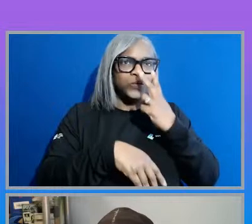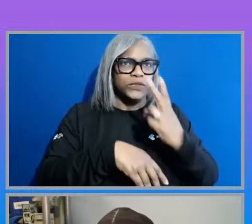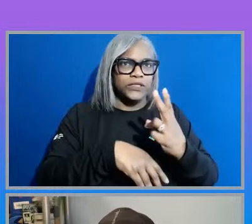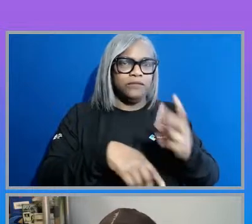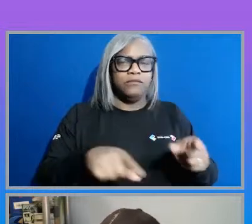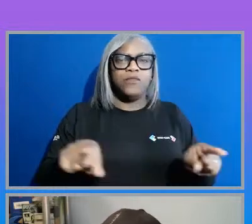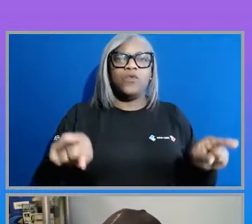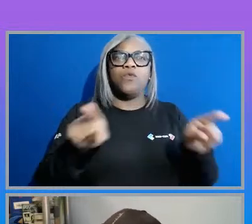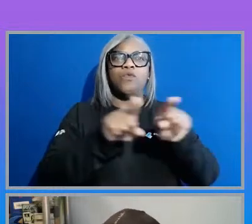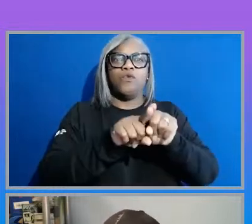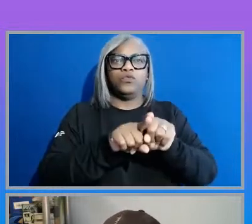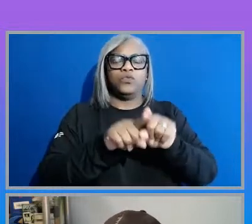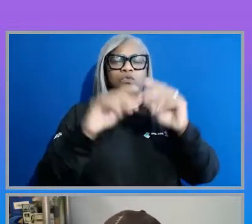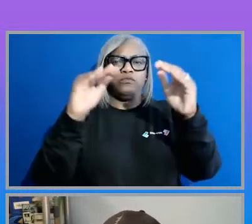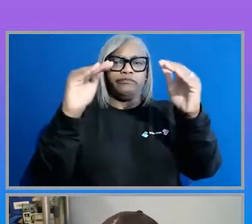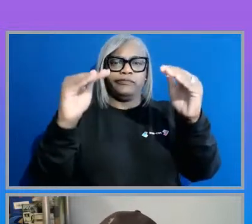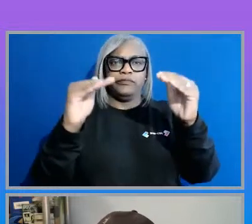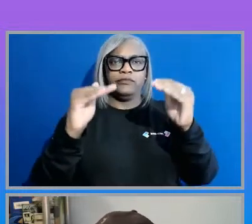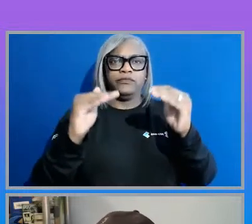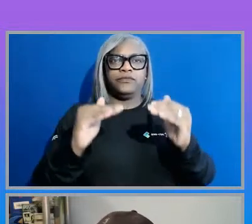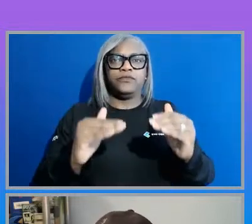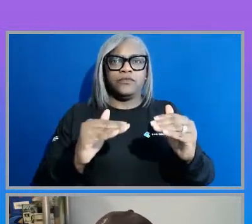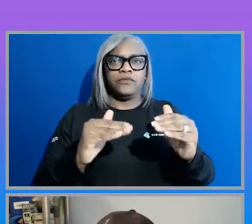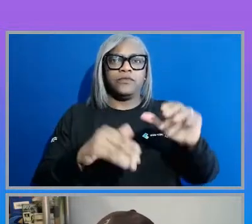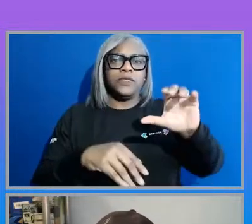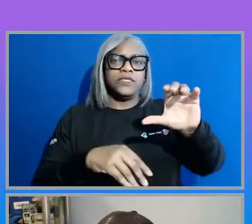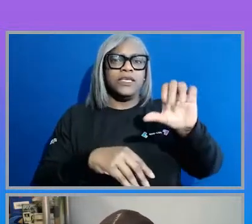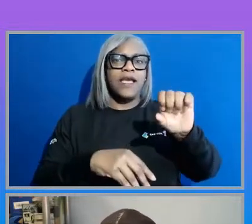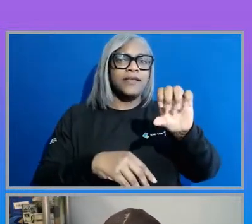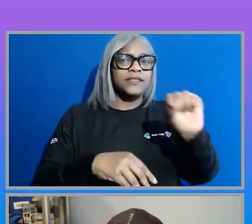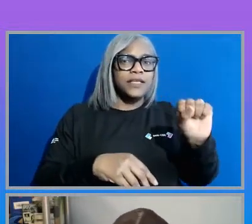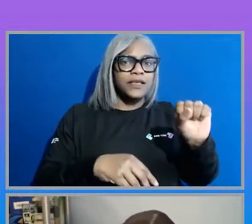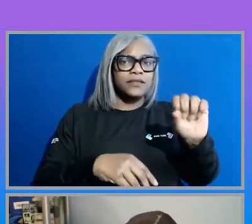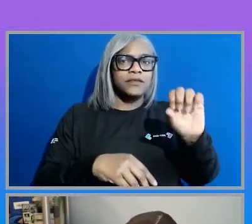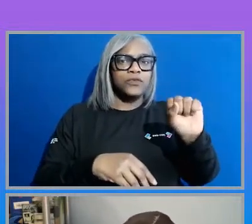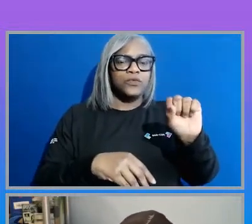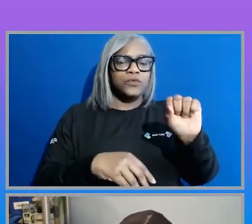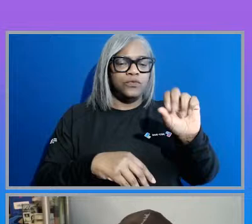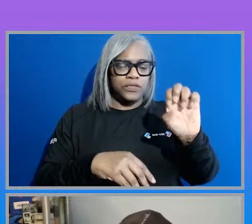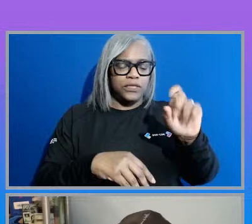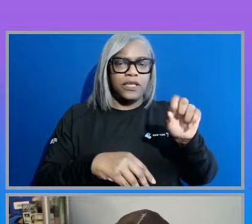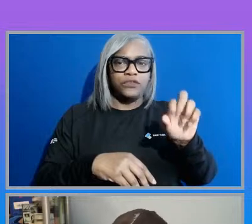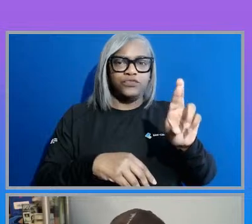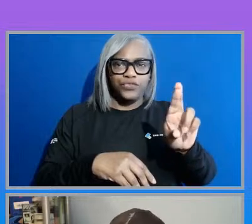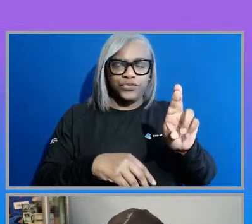got the same sort of information you would find in the browser extension like CSS selector, all